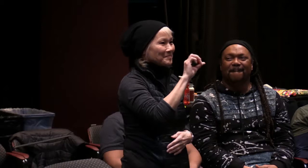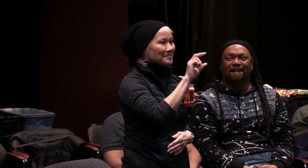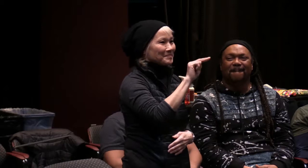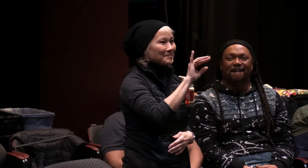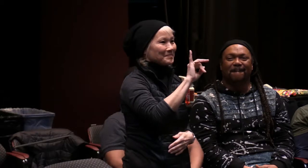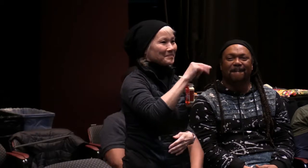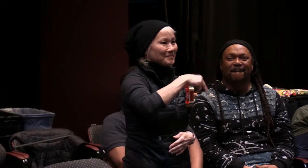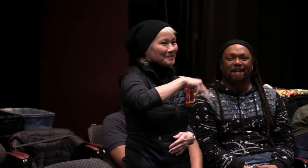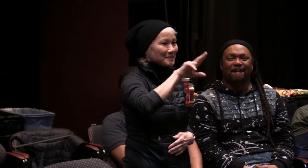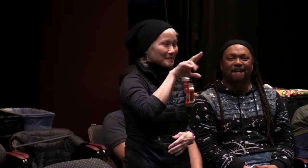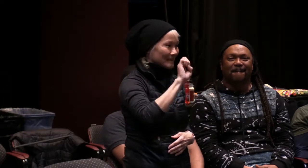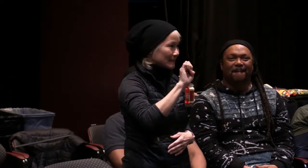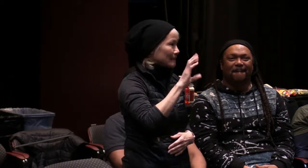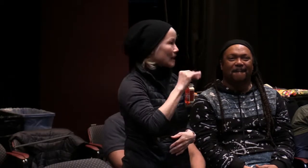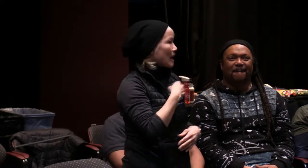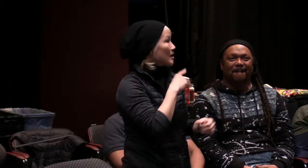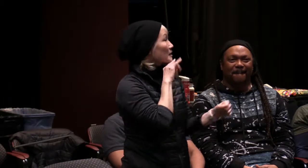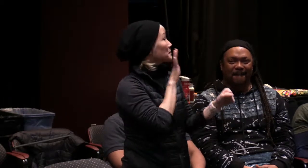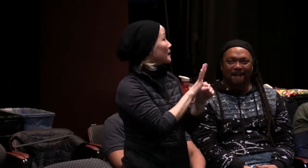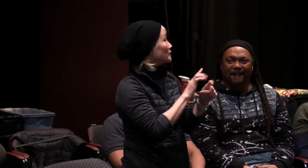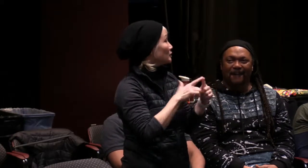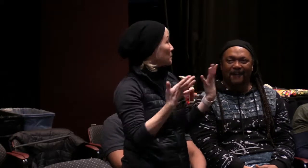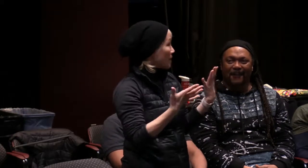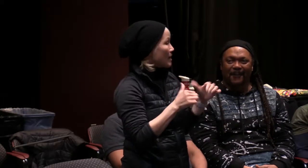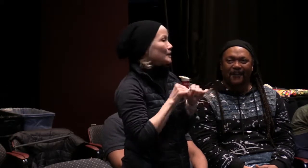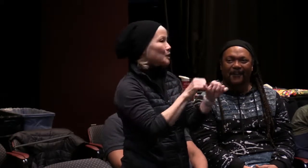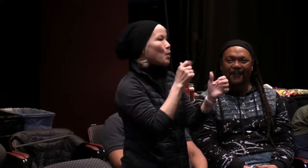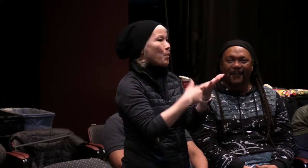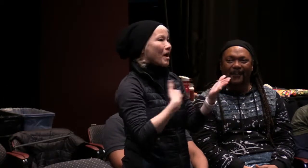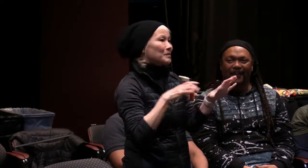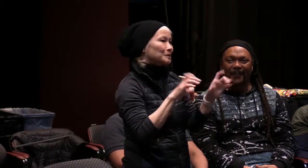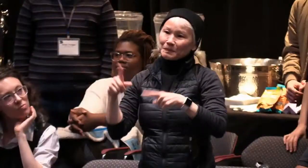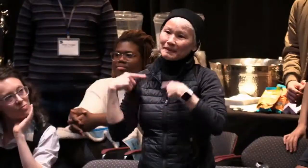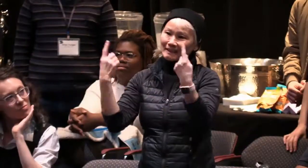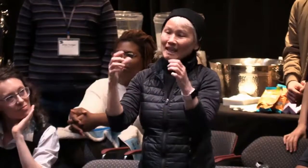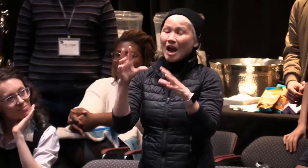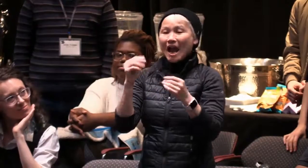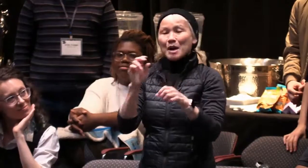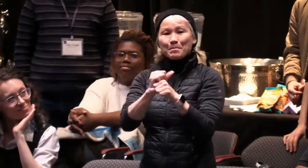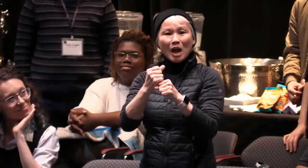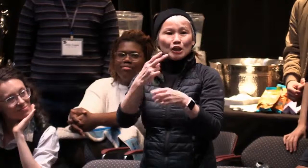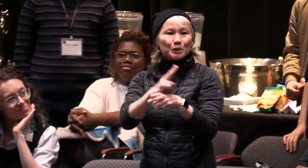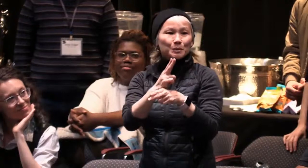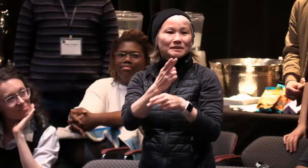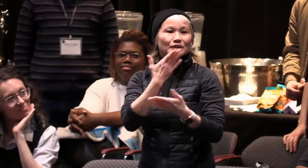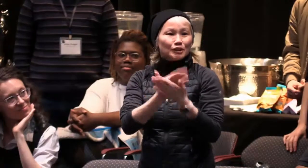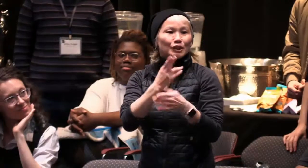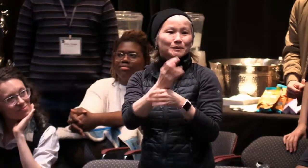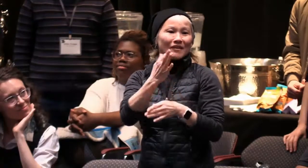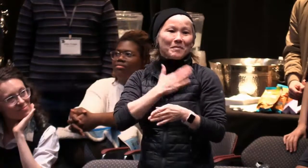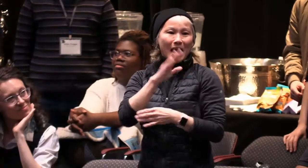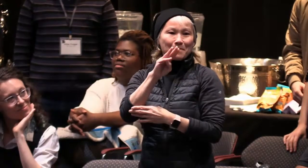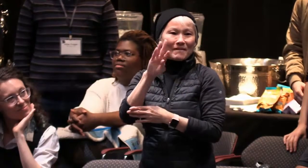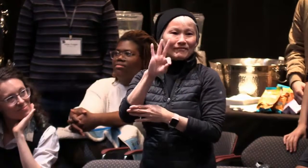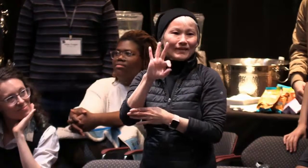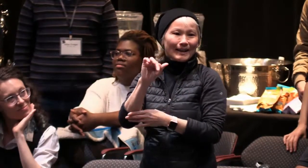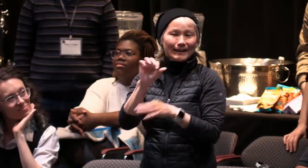[Female Interpreter] Hi, my name is Monique, and I commit to continue to do the work I've been doing, and to make